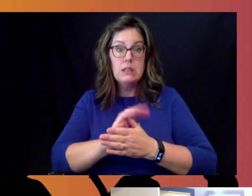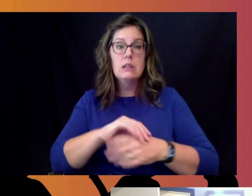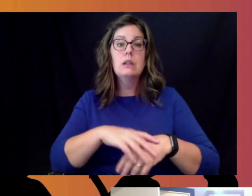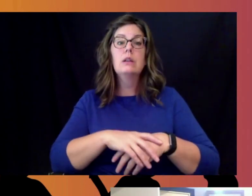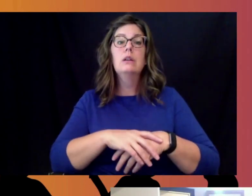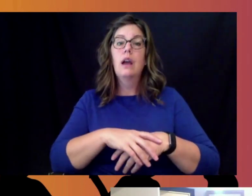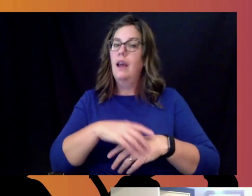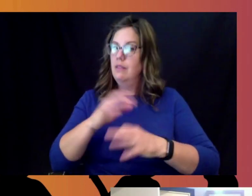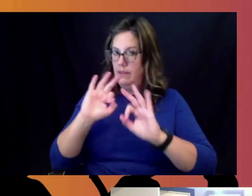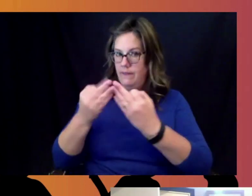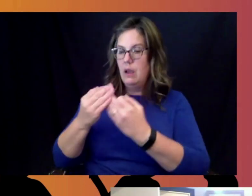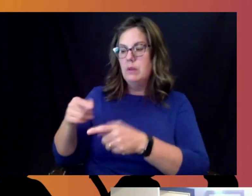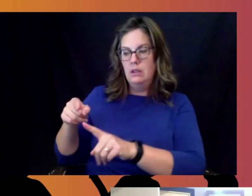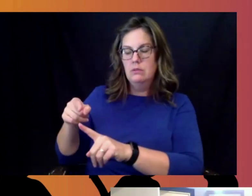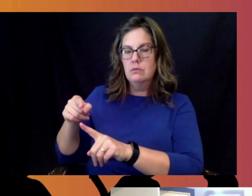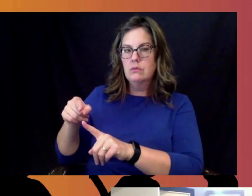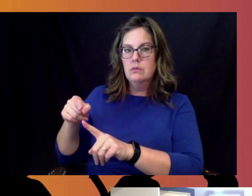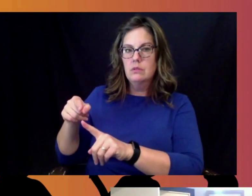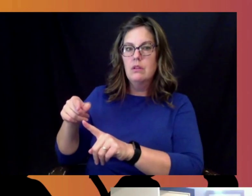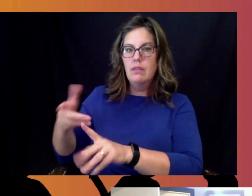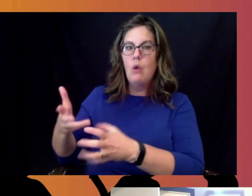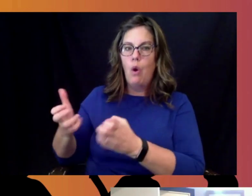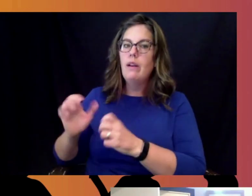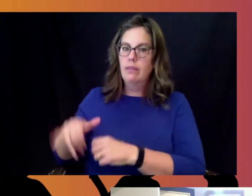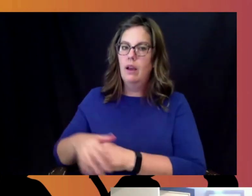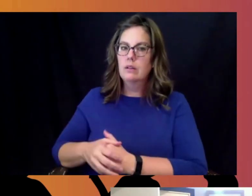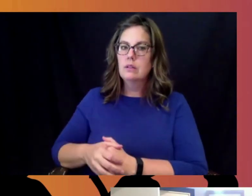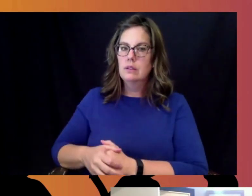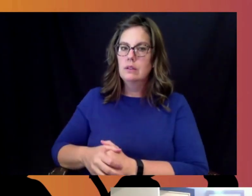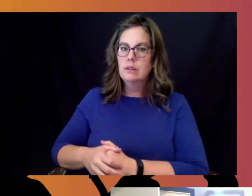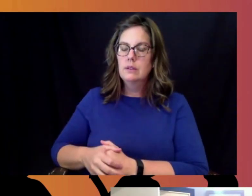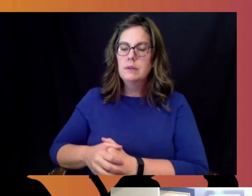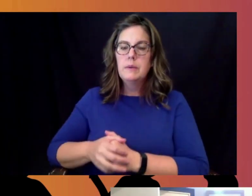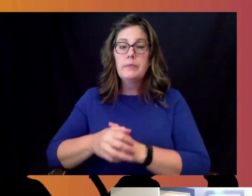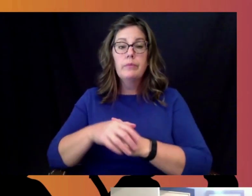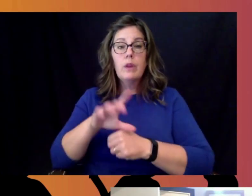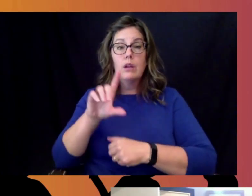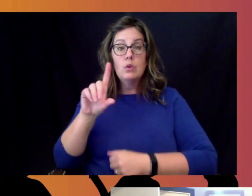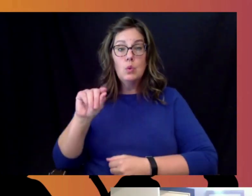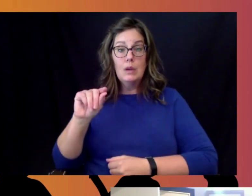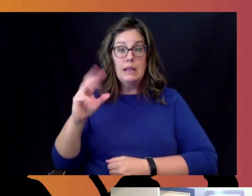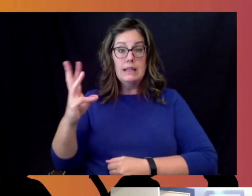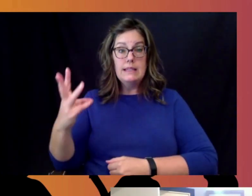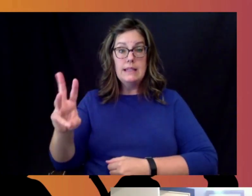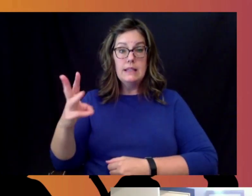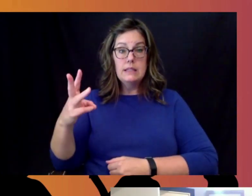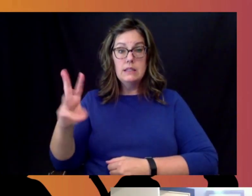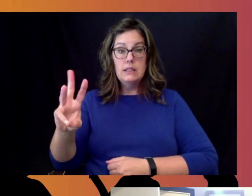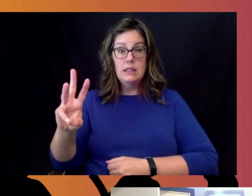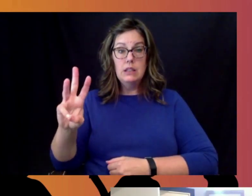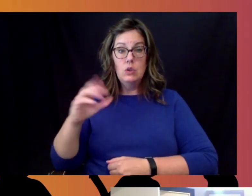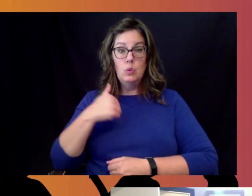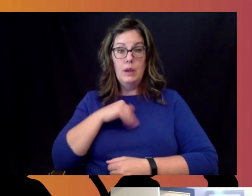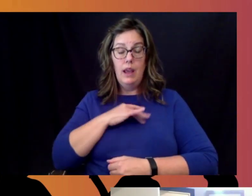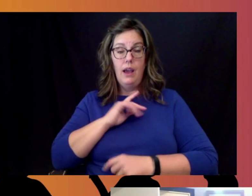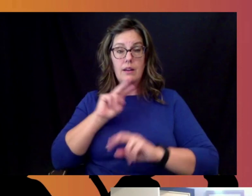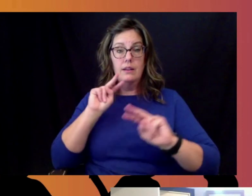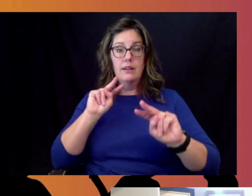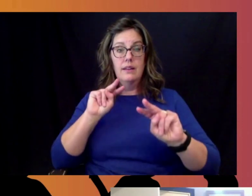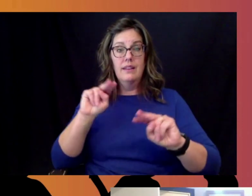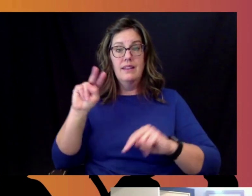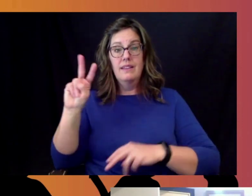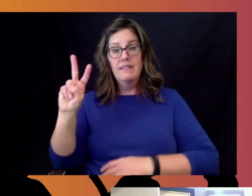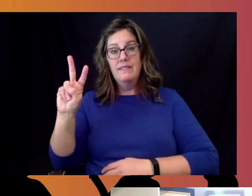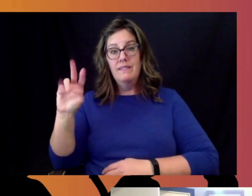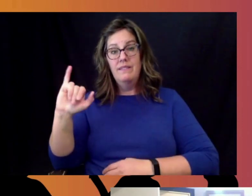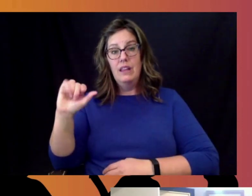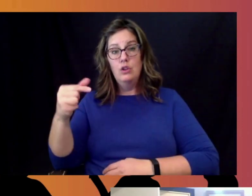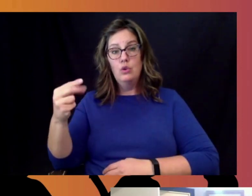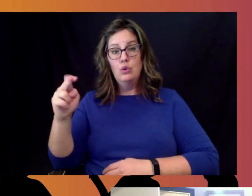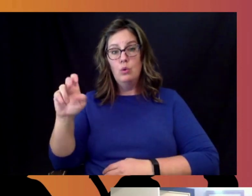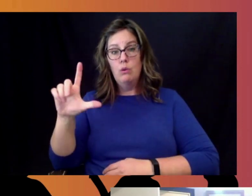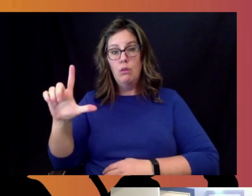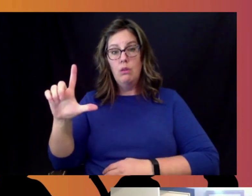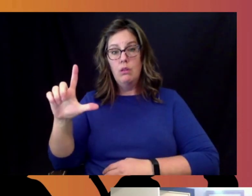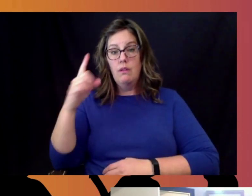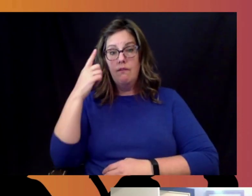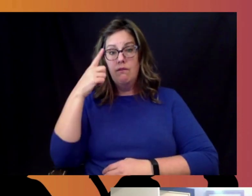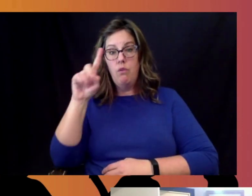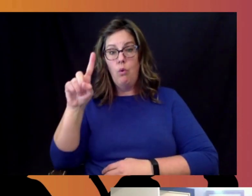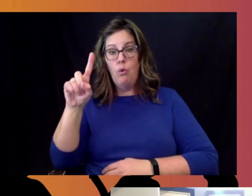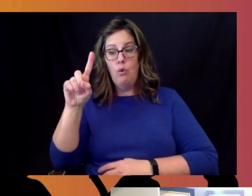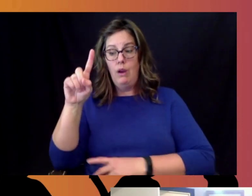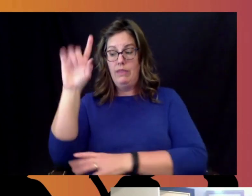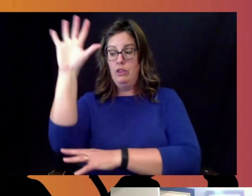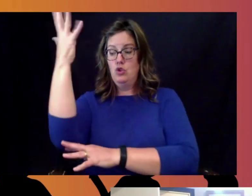um we in 2016 held a vigil for 135 hours at the tree across from the city and county building